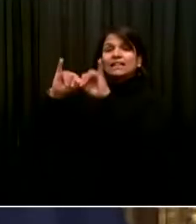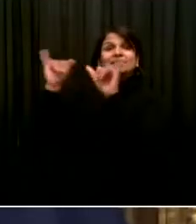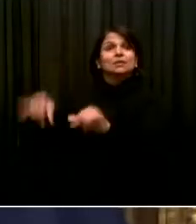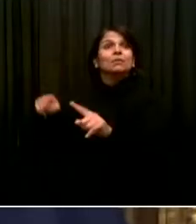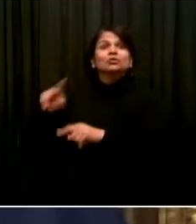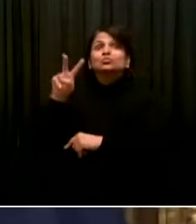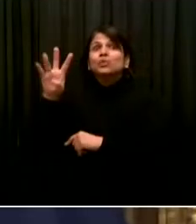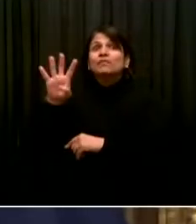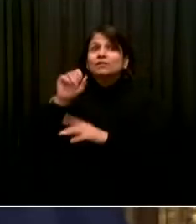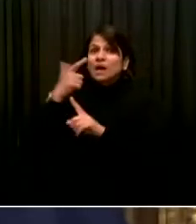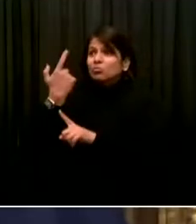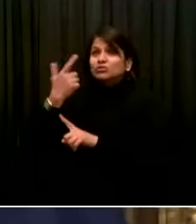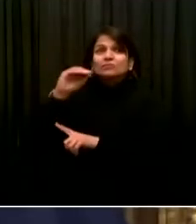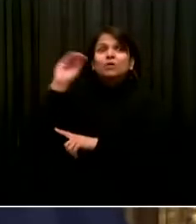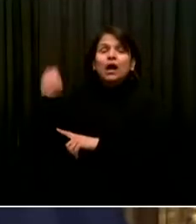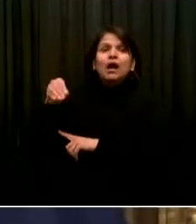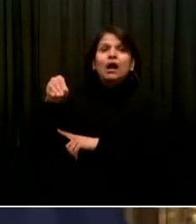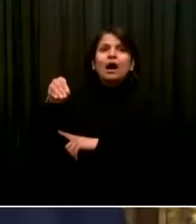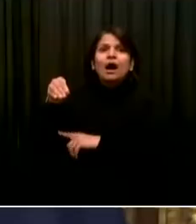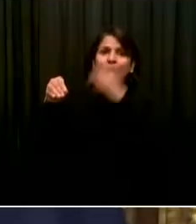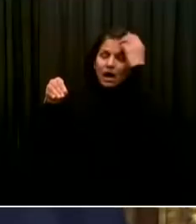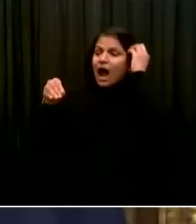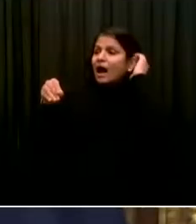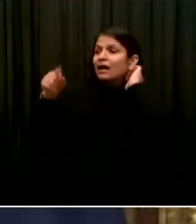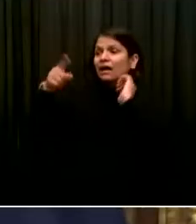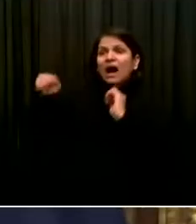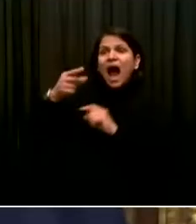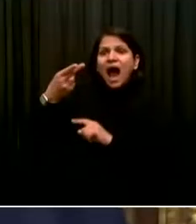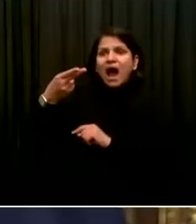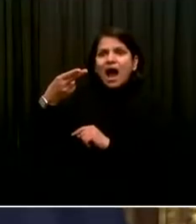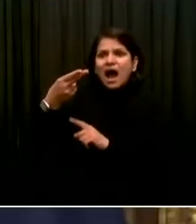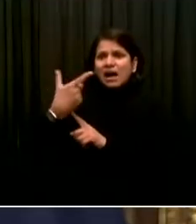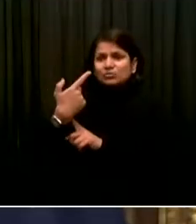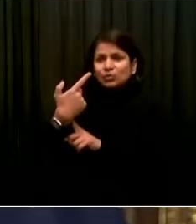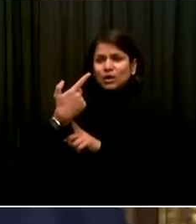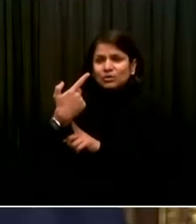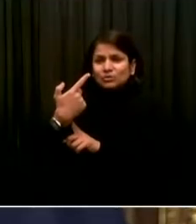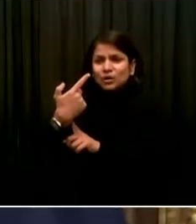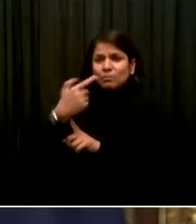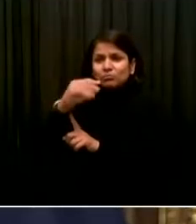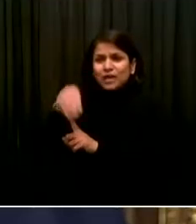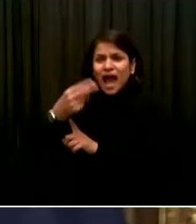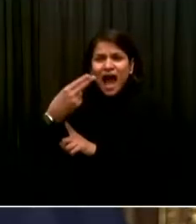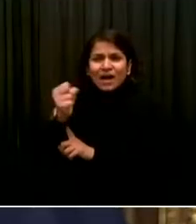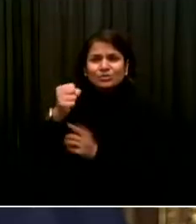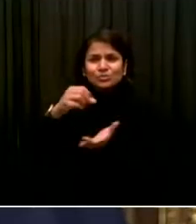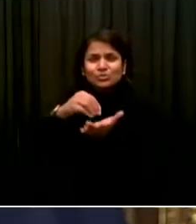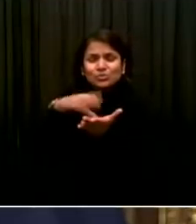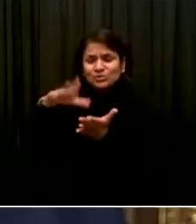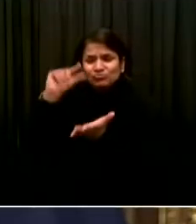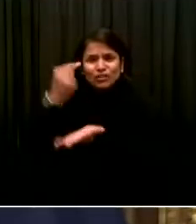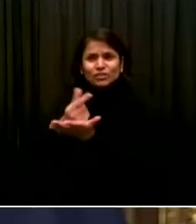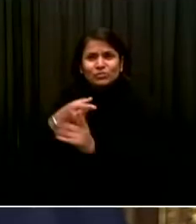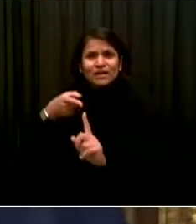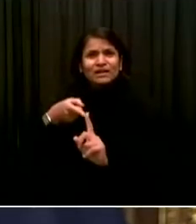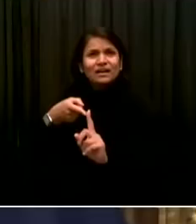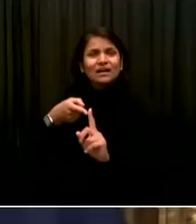AGE OUT OF FOSTER CARE AT 1 OUT OF EVRYE 5